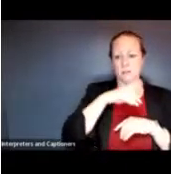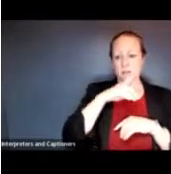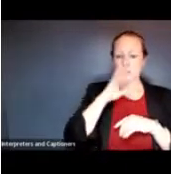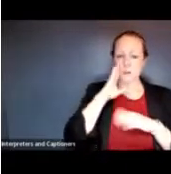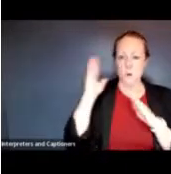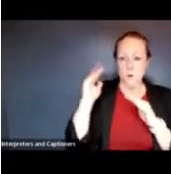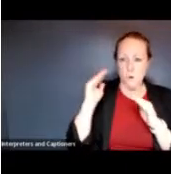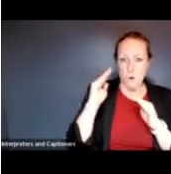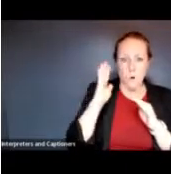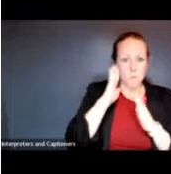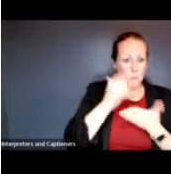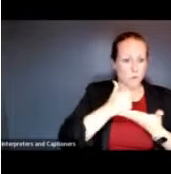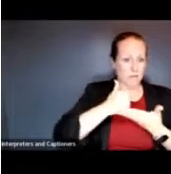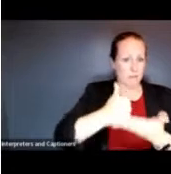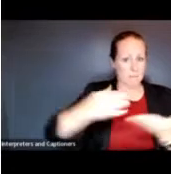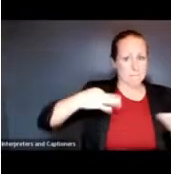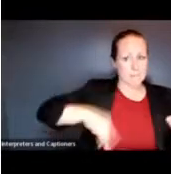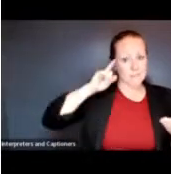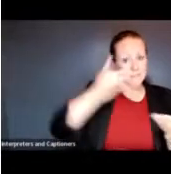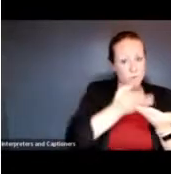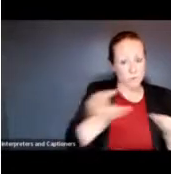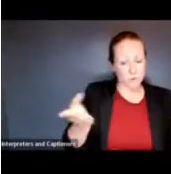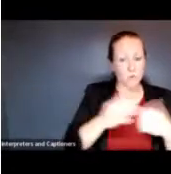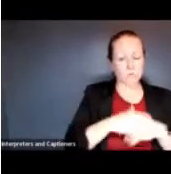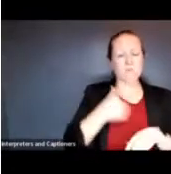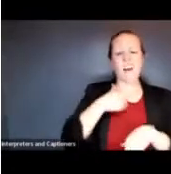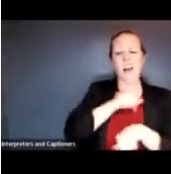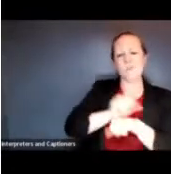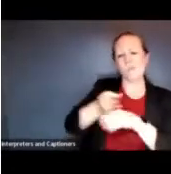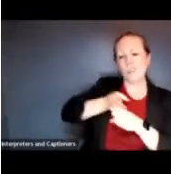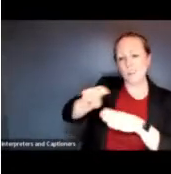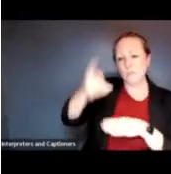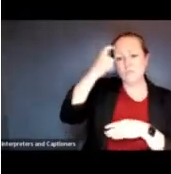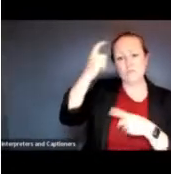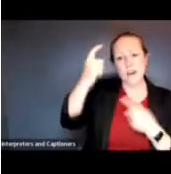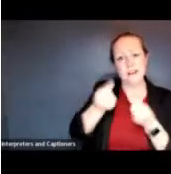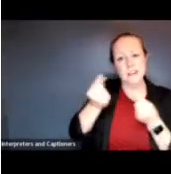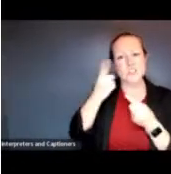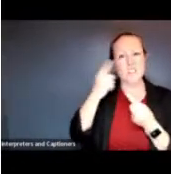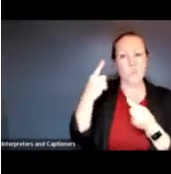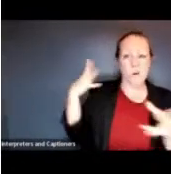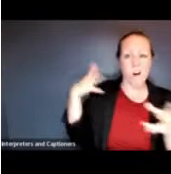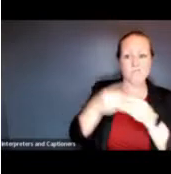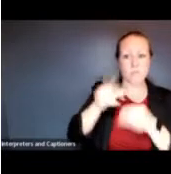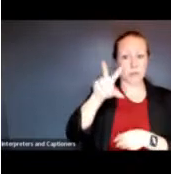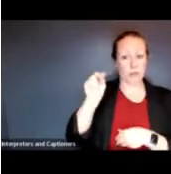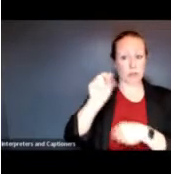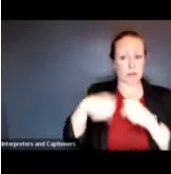help to the field. I've been working in brain injury for about 30 years, and I know this is a much needed tool. So I'm